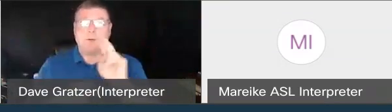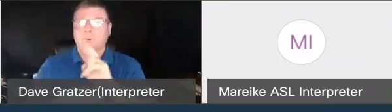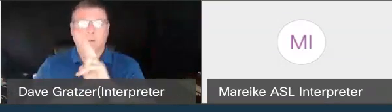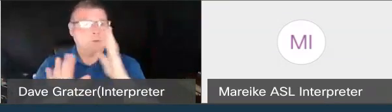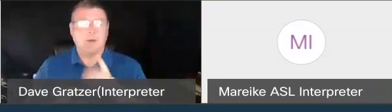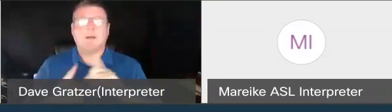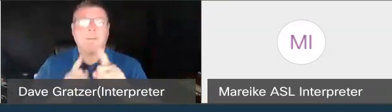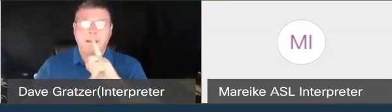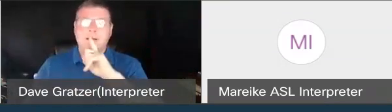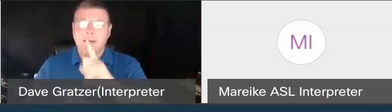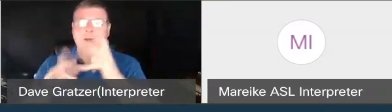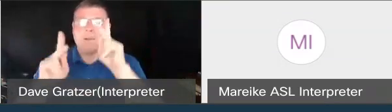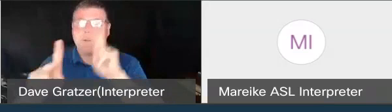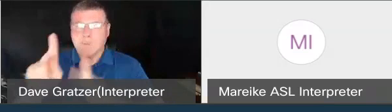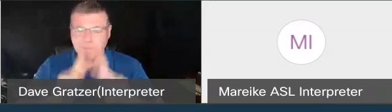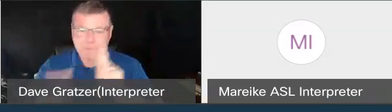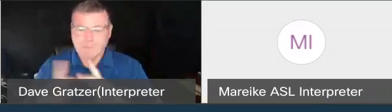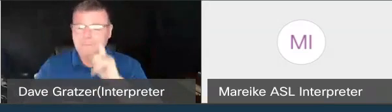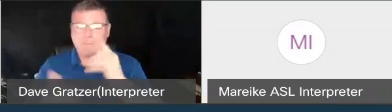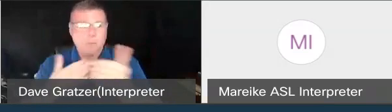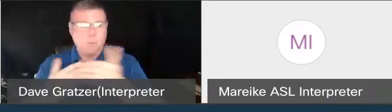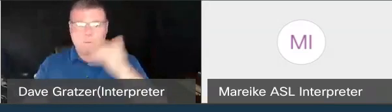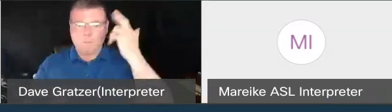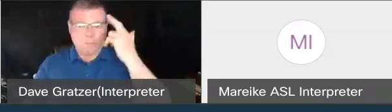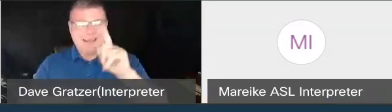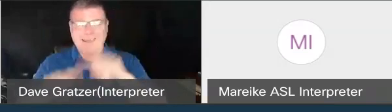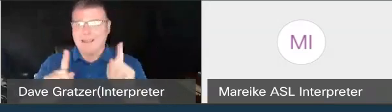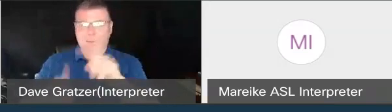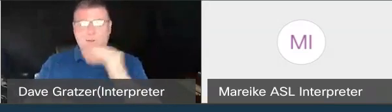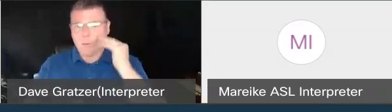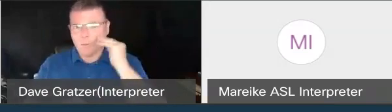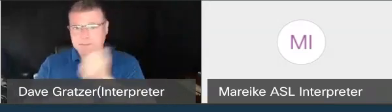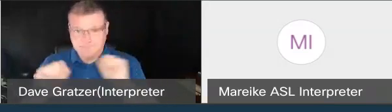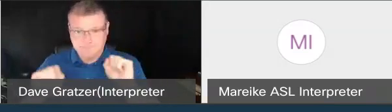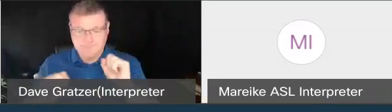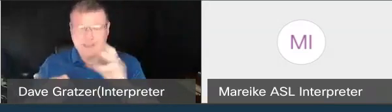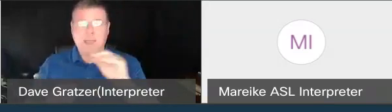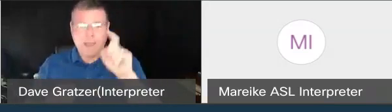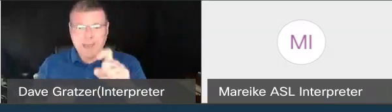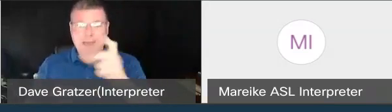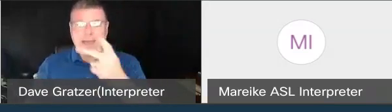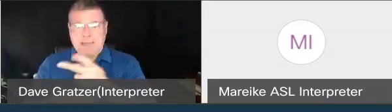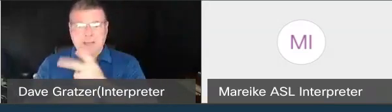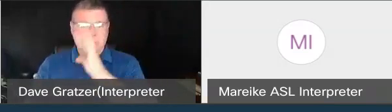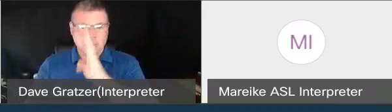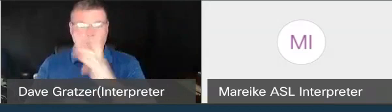but actually individuals who, for whatever reason, can't get home safely and need a safe place to sober for a period of hours.